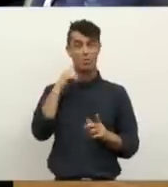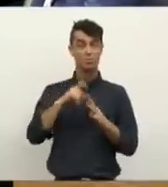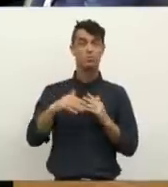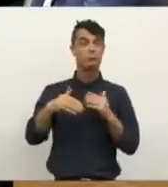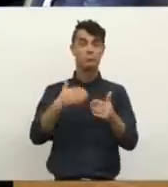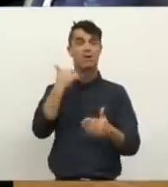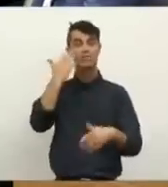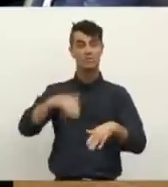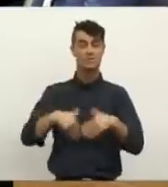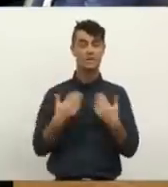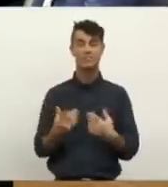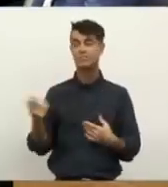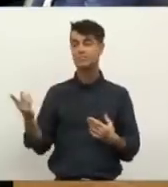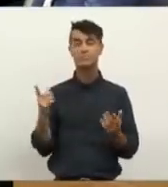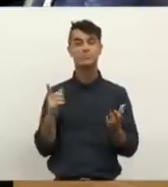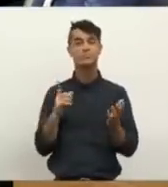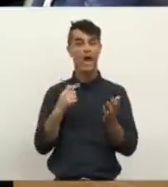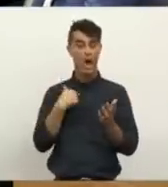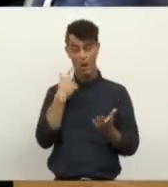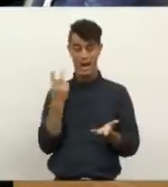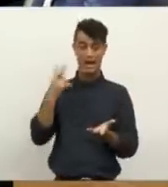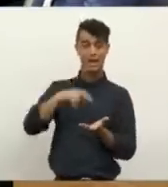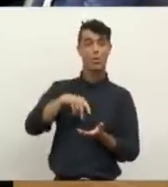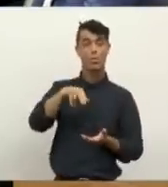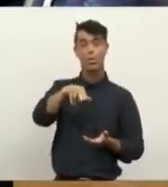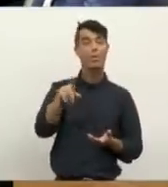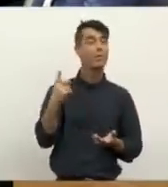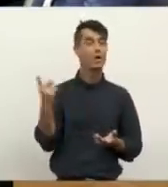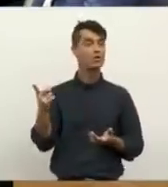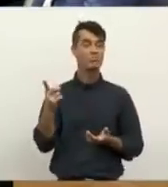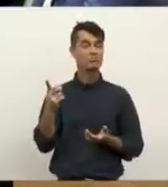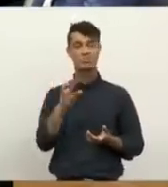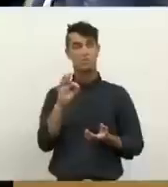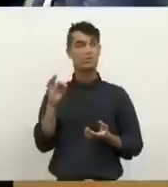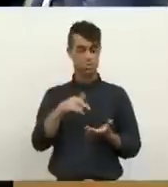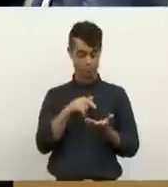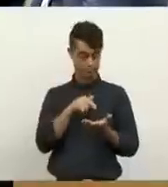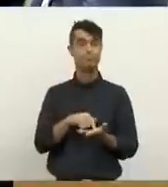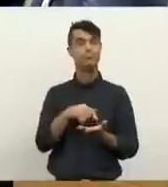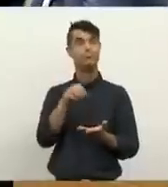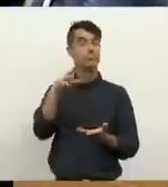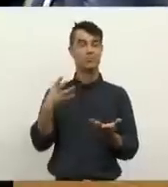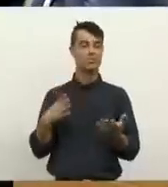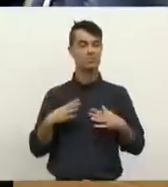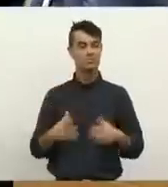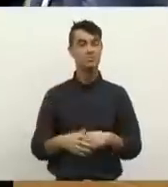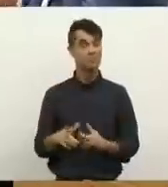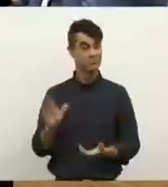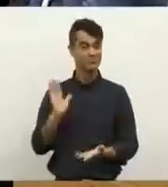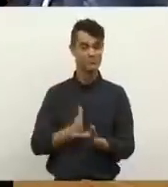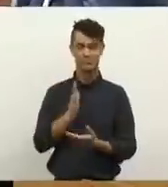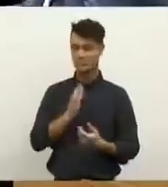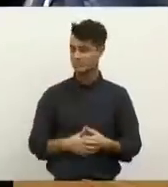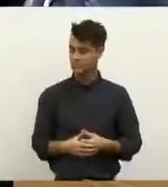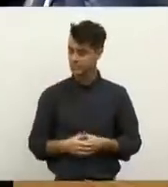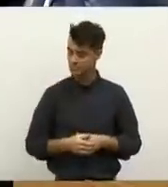I'd get up and walk over to that, but you don't have that benefit. Yeah, exactly right, yeah. And Carl, when we spoke before,